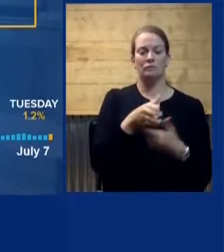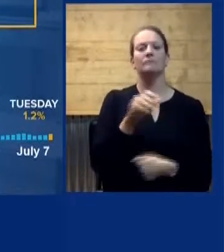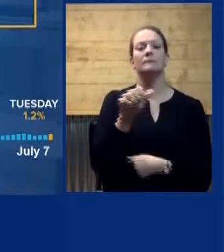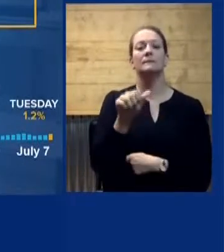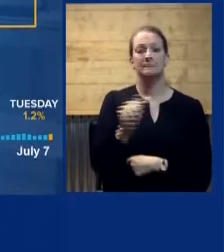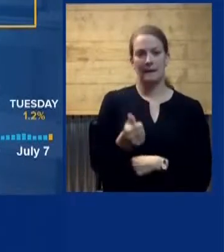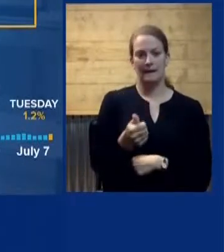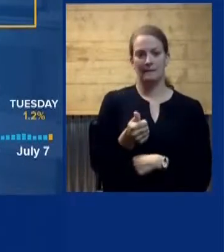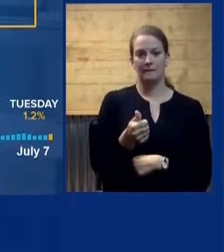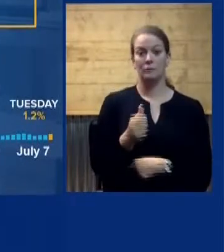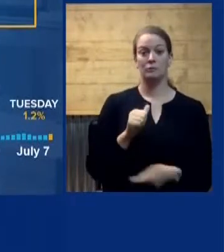VERY GOOD NEWS.